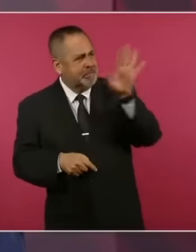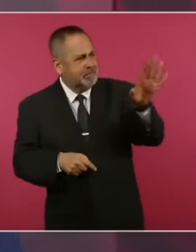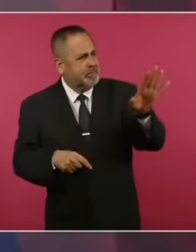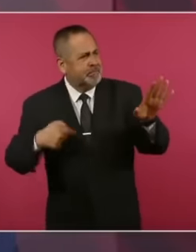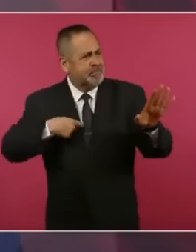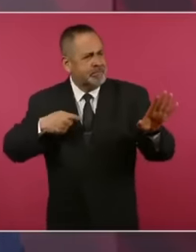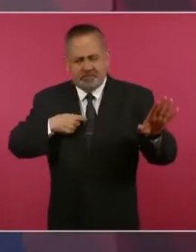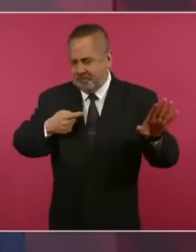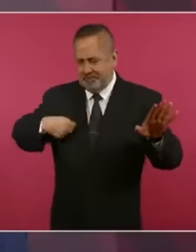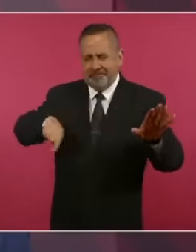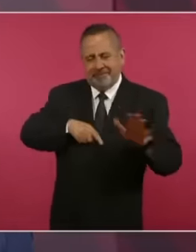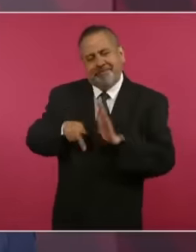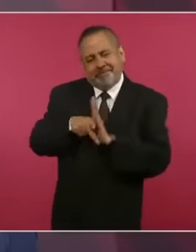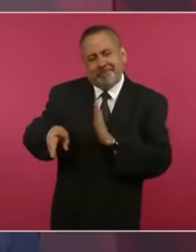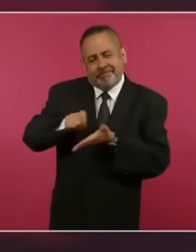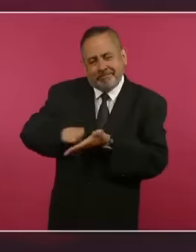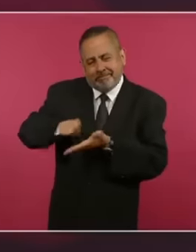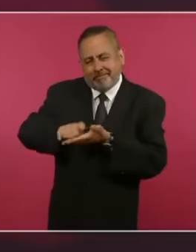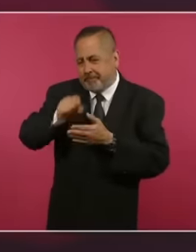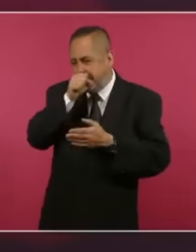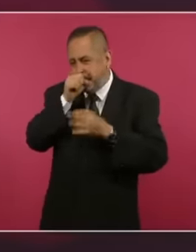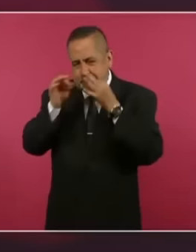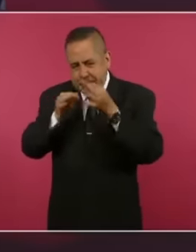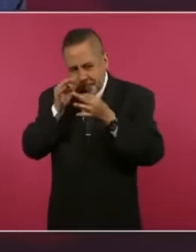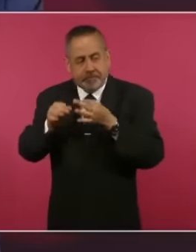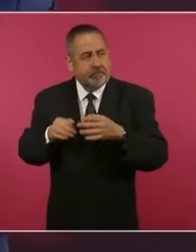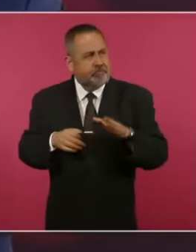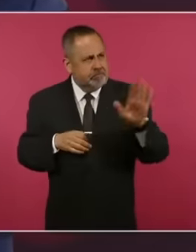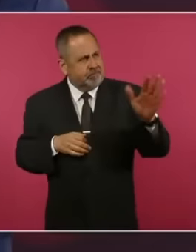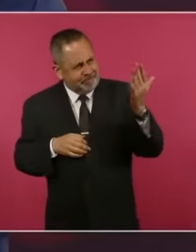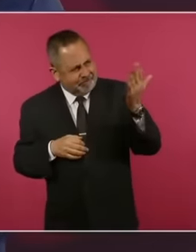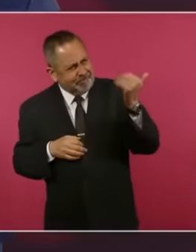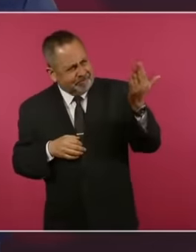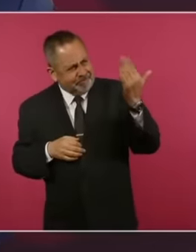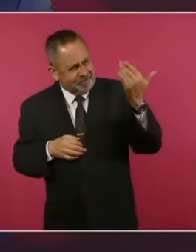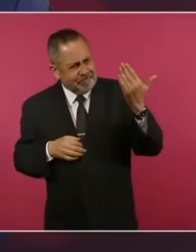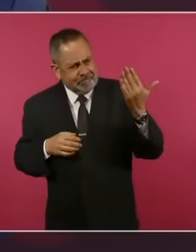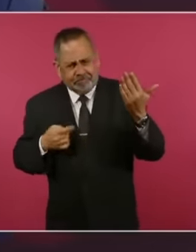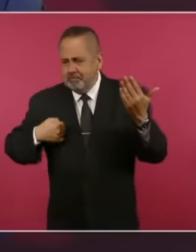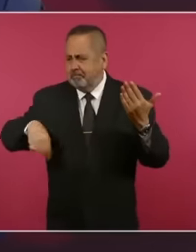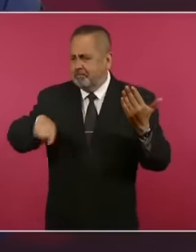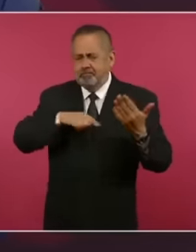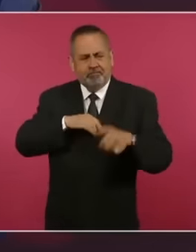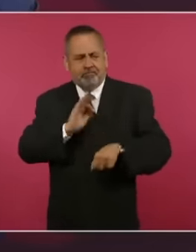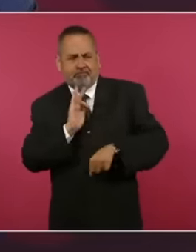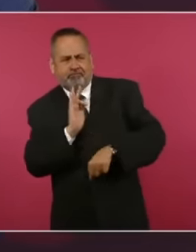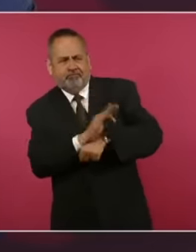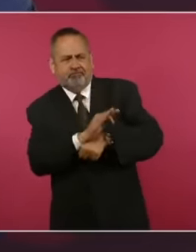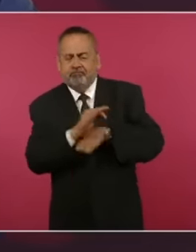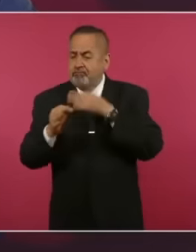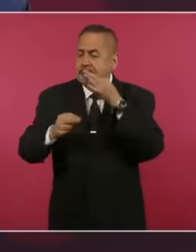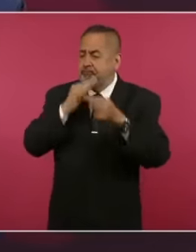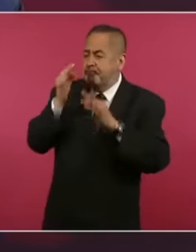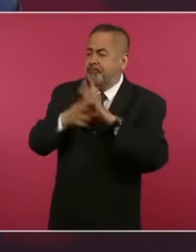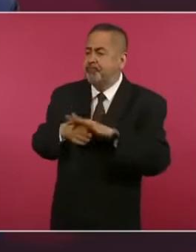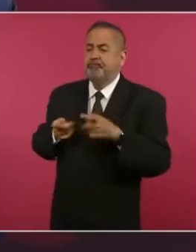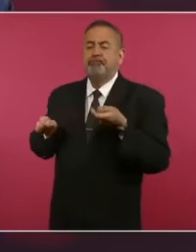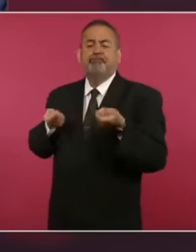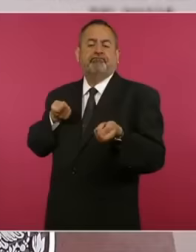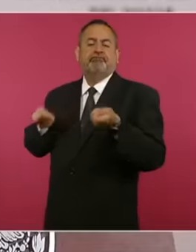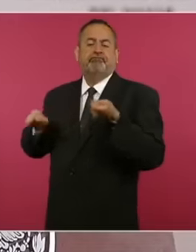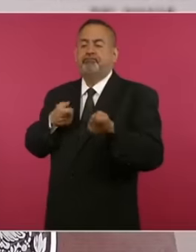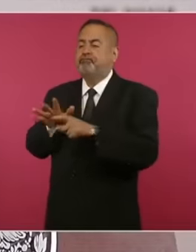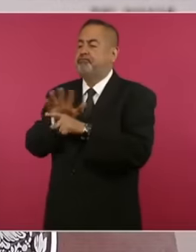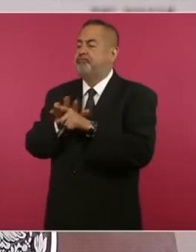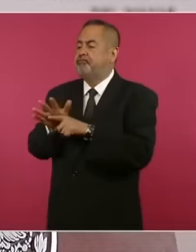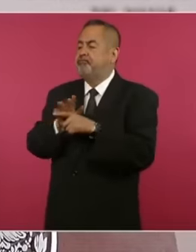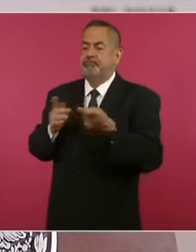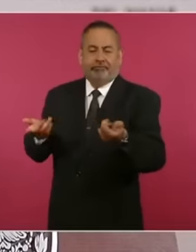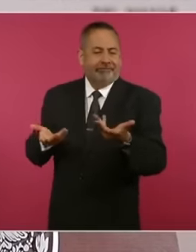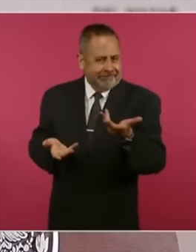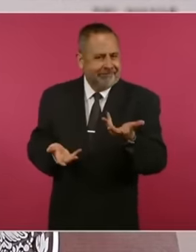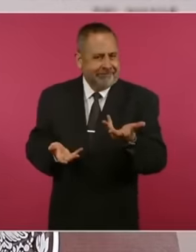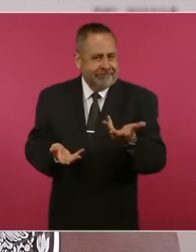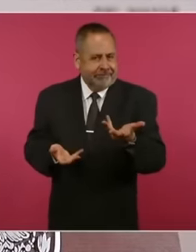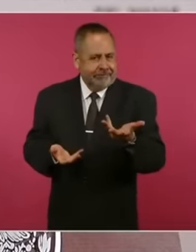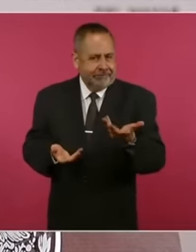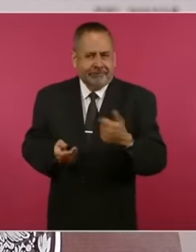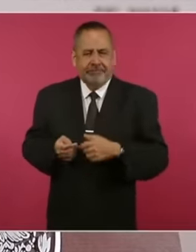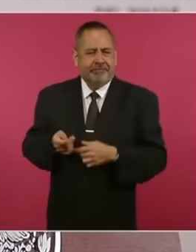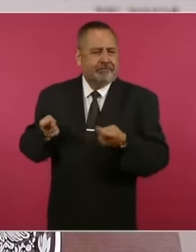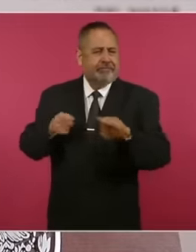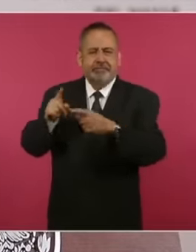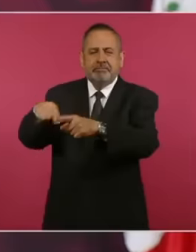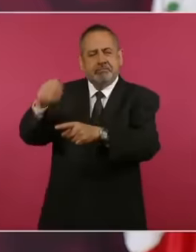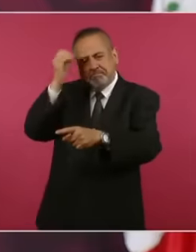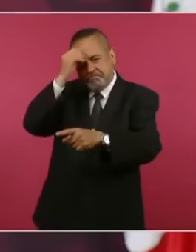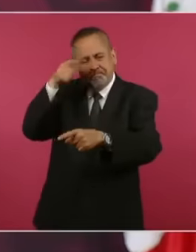, we manage the general opinion, what is now known as public opinion, because we